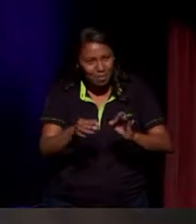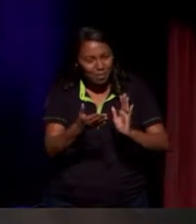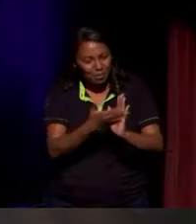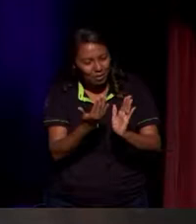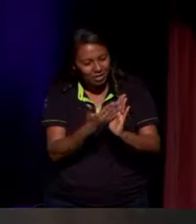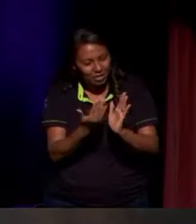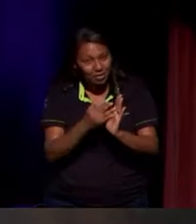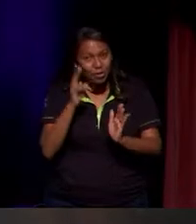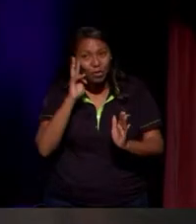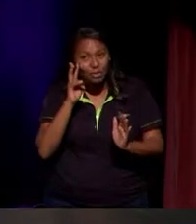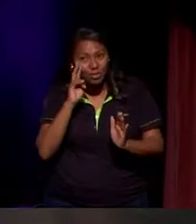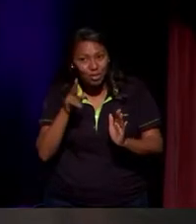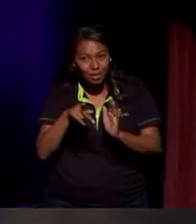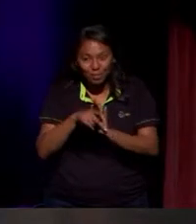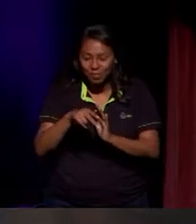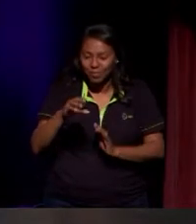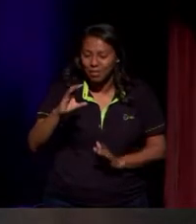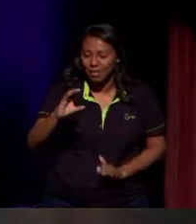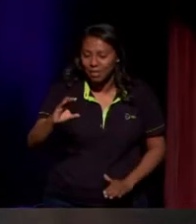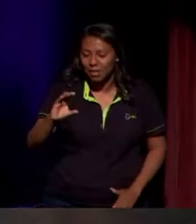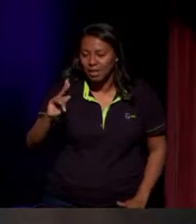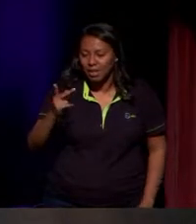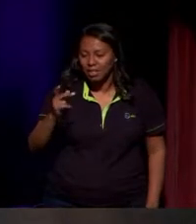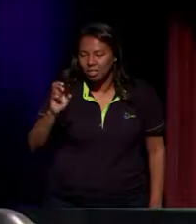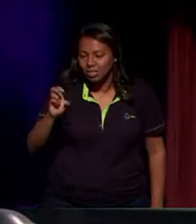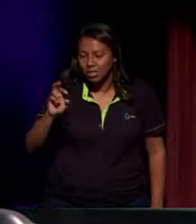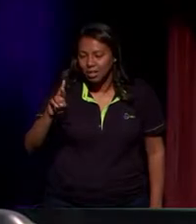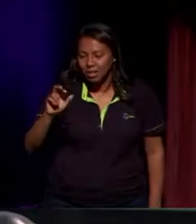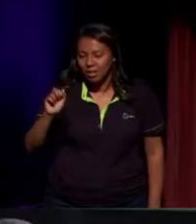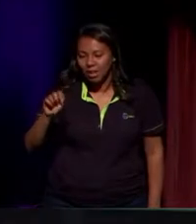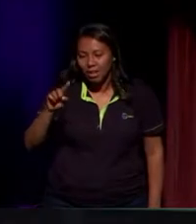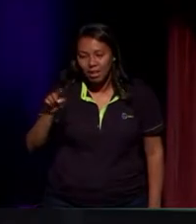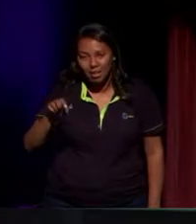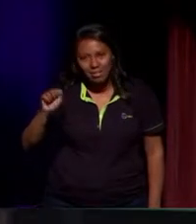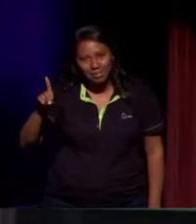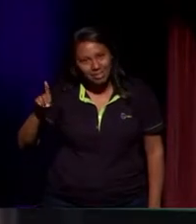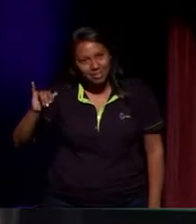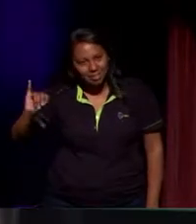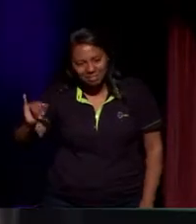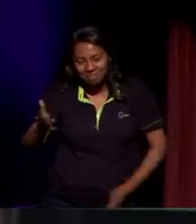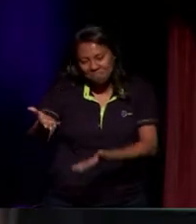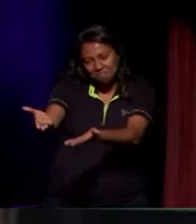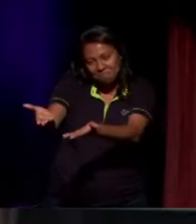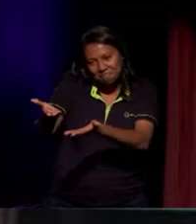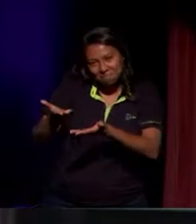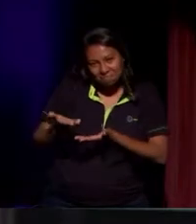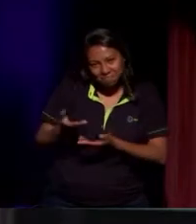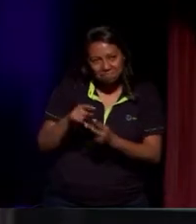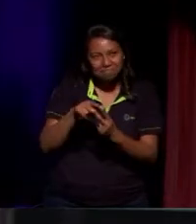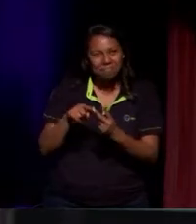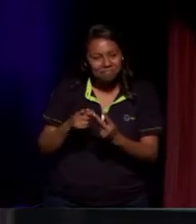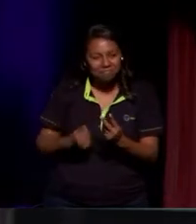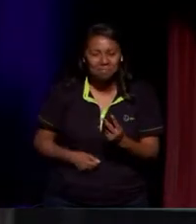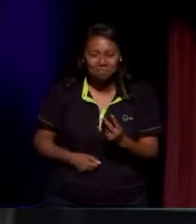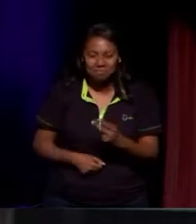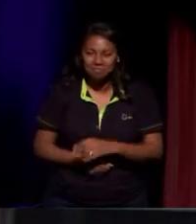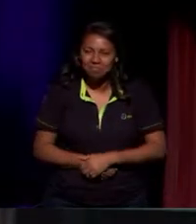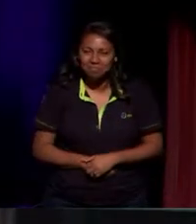and Other Stories, Minicontos. Welcome both. I'll fulfill my dream.